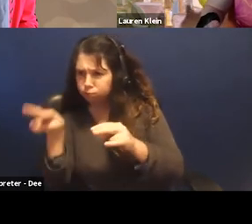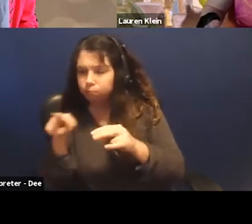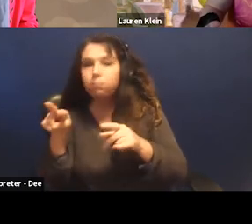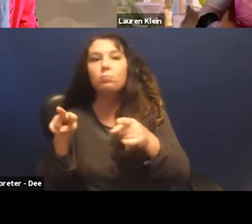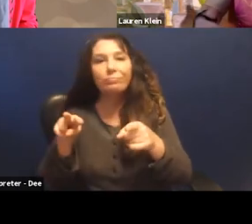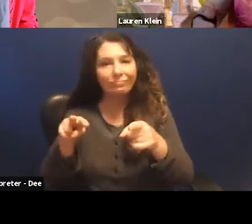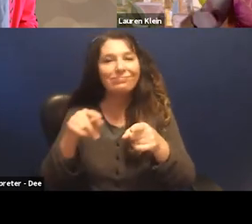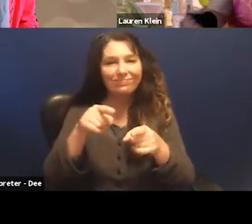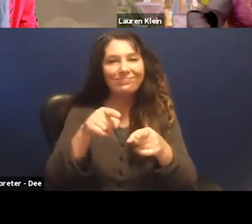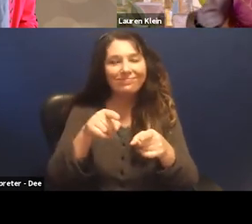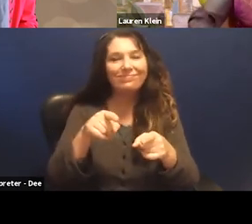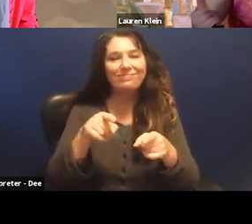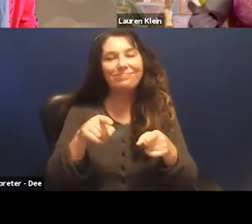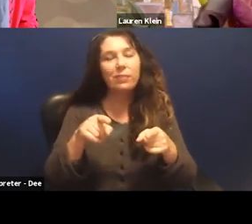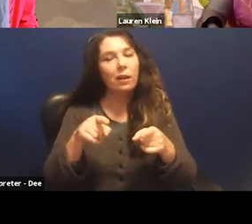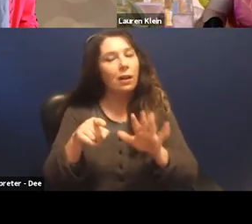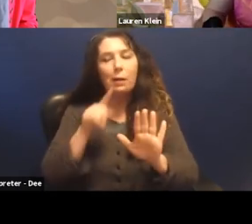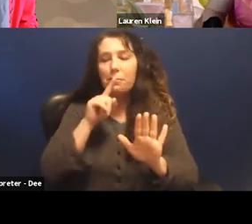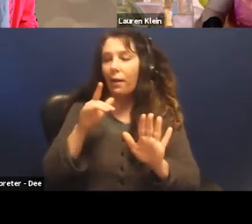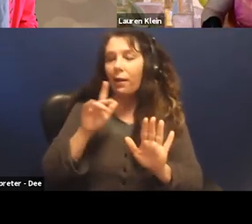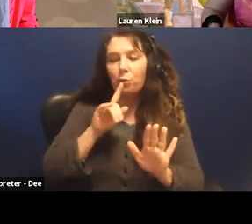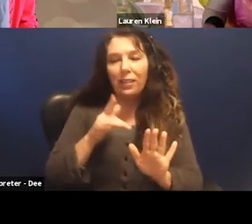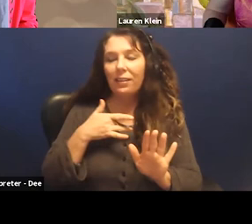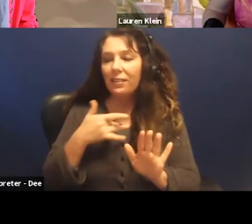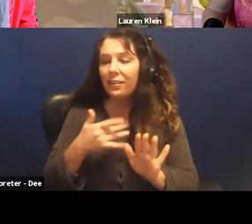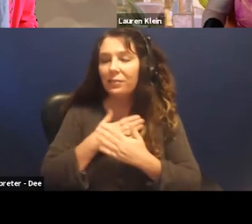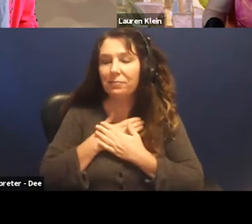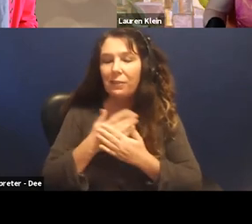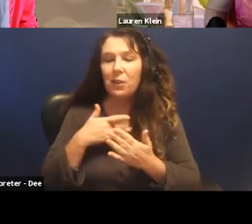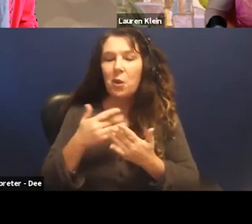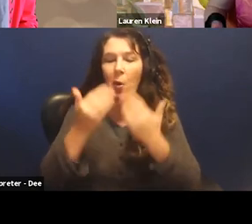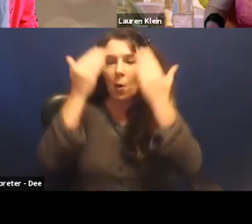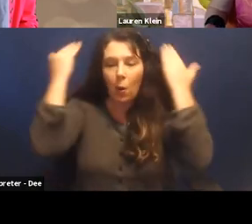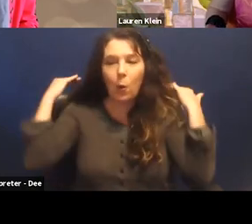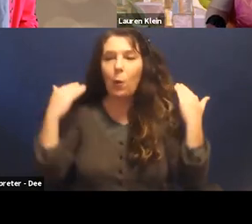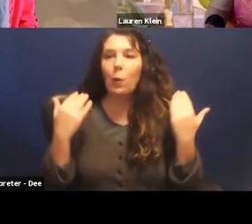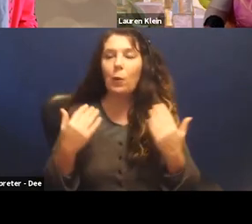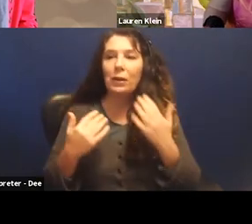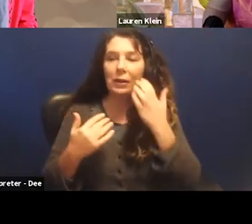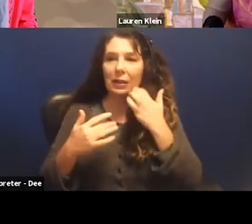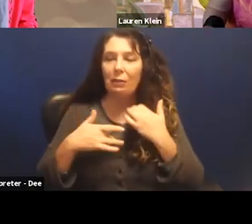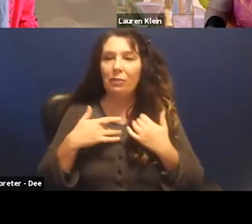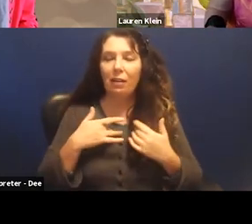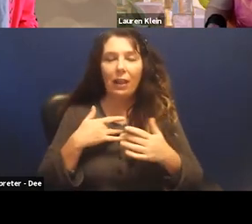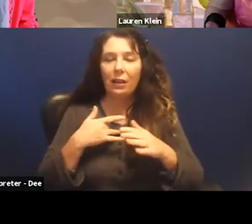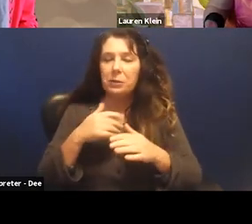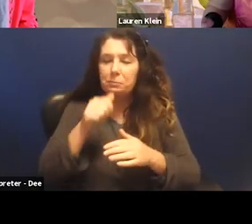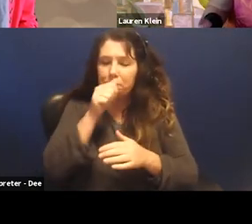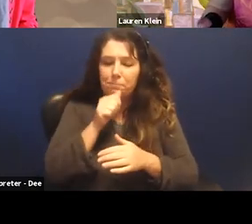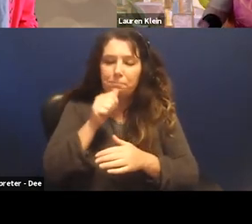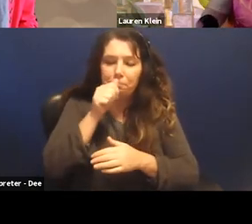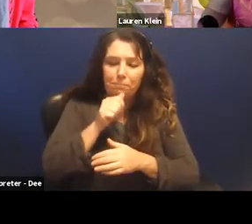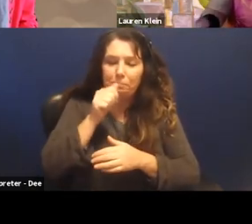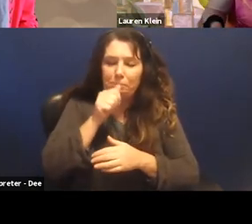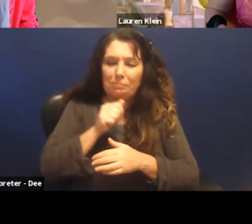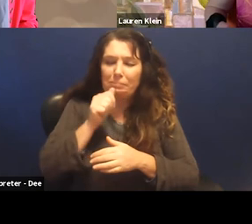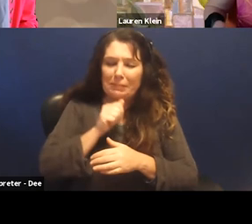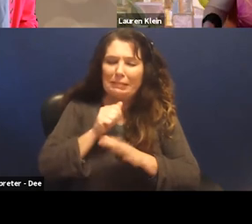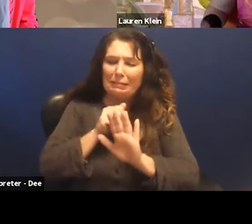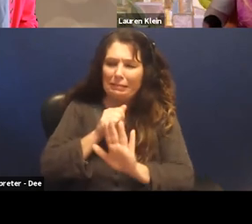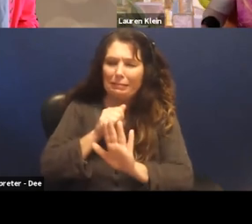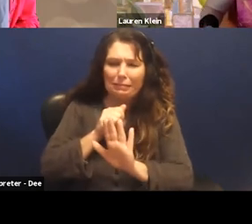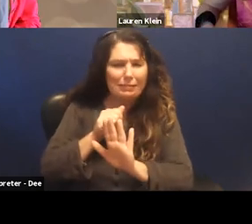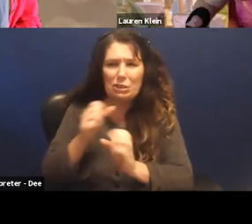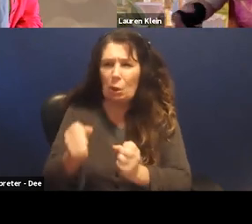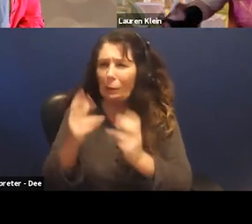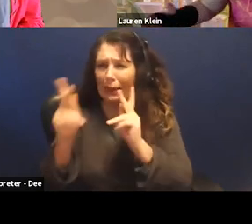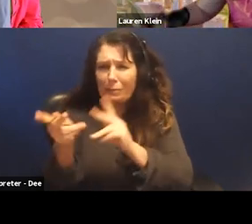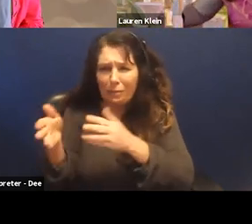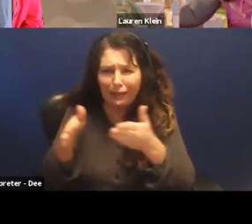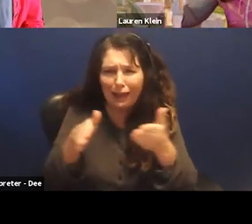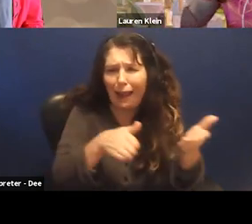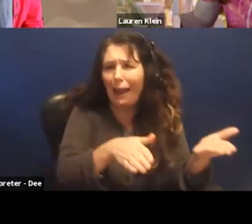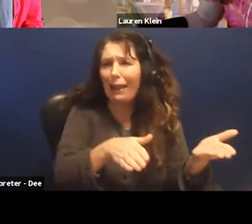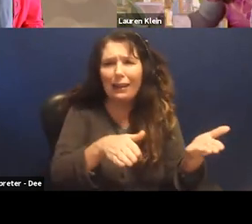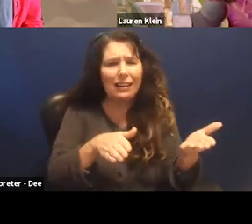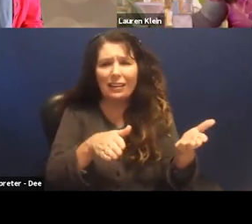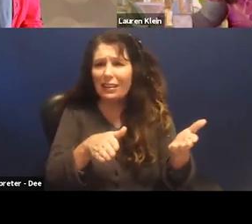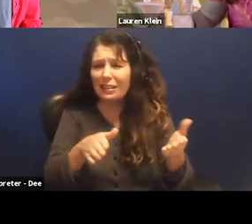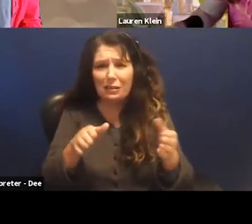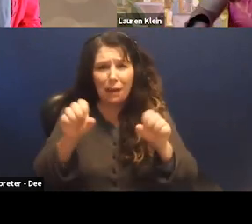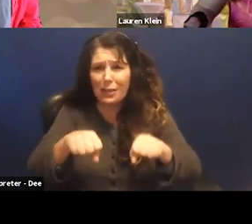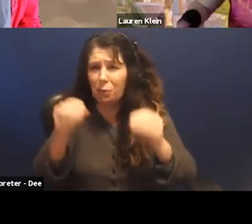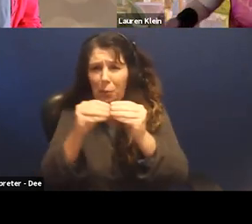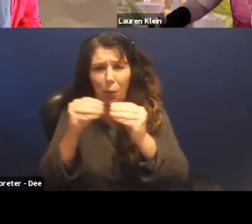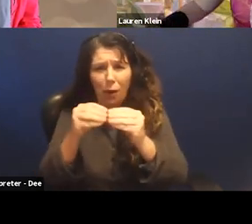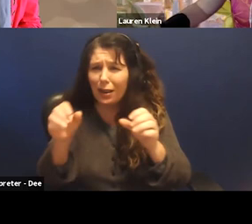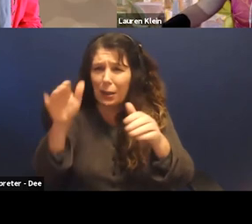It is. I tend to find it really overwhelming, to the point of it being almost unbearable. Like you sort of think it should be done that so many people have divert their can't get there can't possibly be more, and yet it keeps on going.